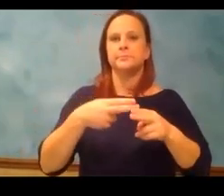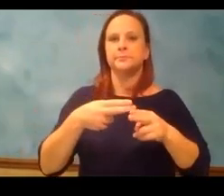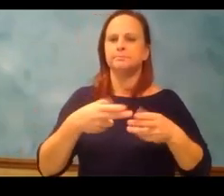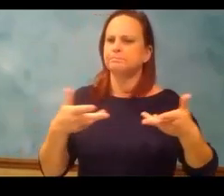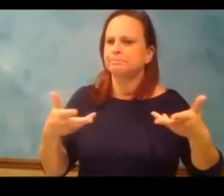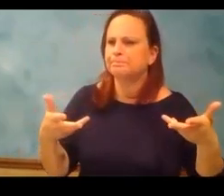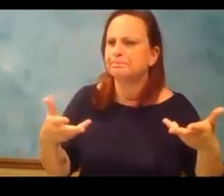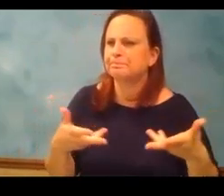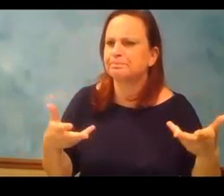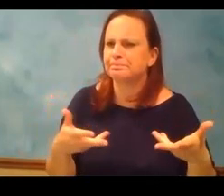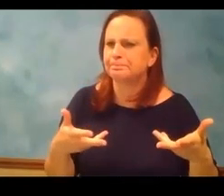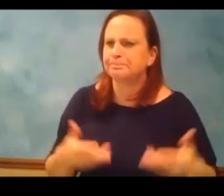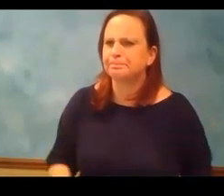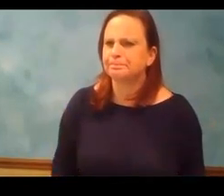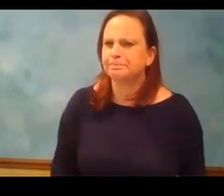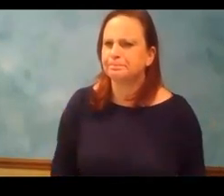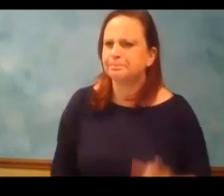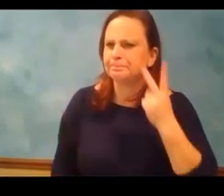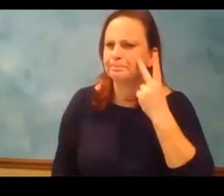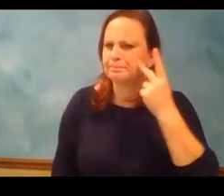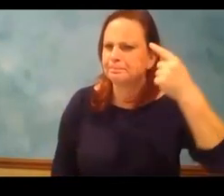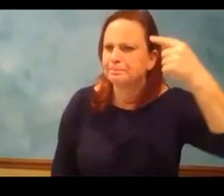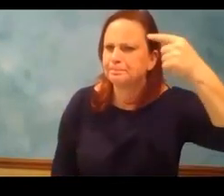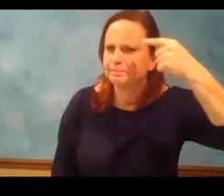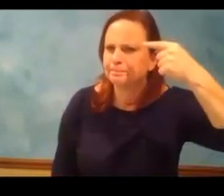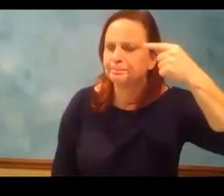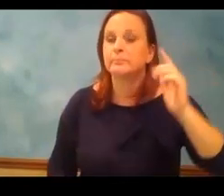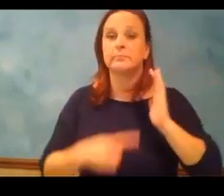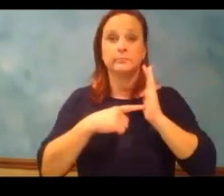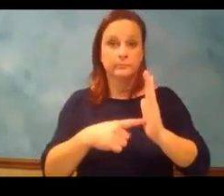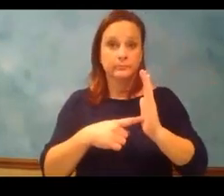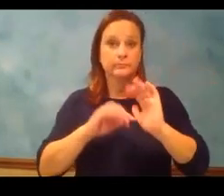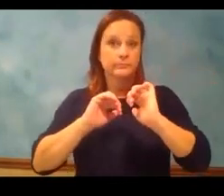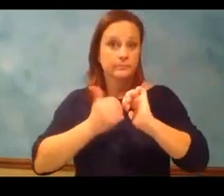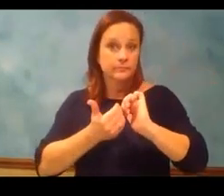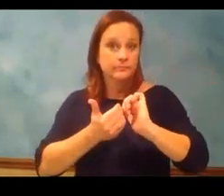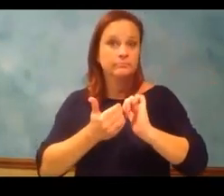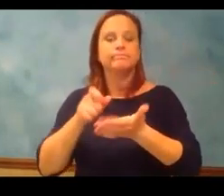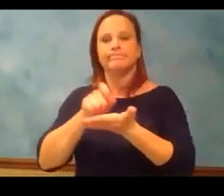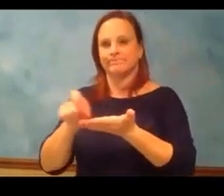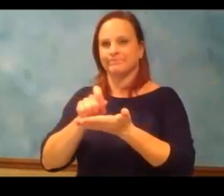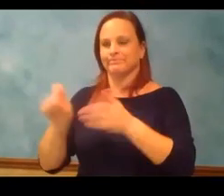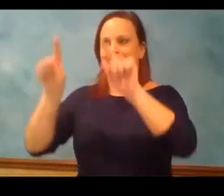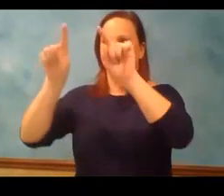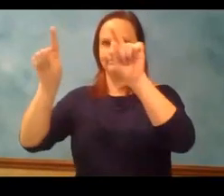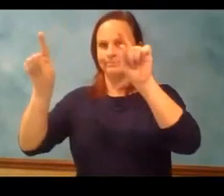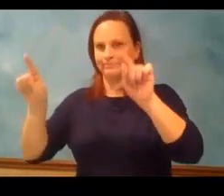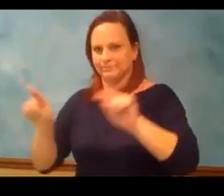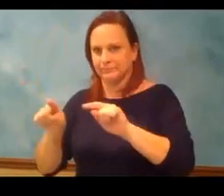at the end you would put (Q). So for example, if you see us sign "YOU NAME WHAT?", the eyebrows are down,